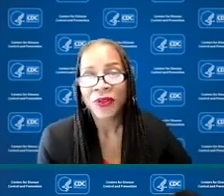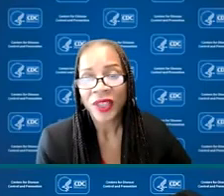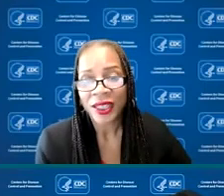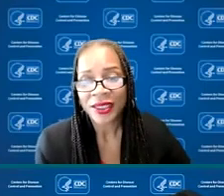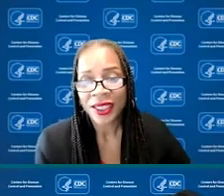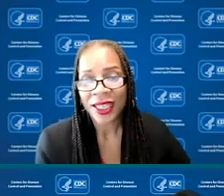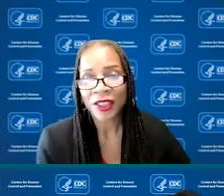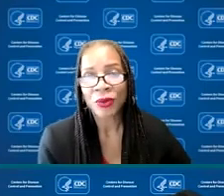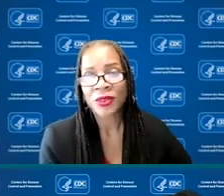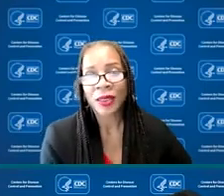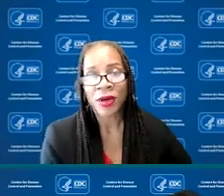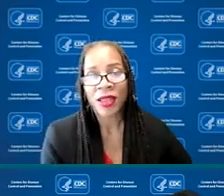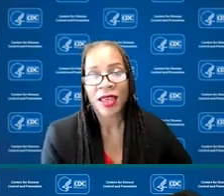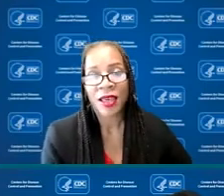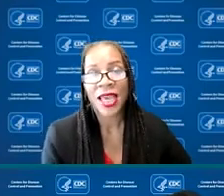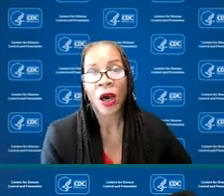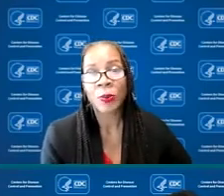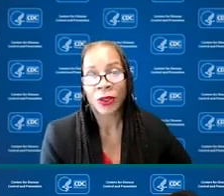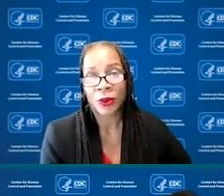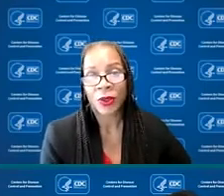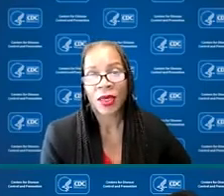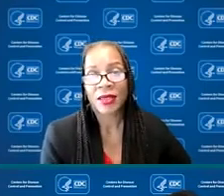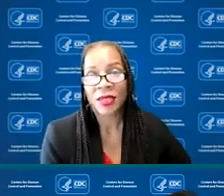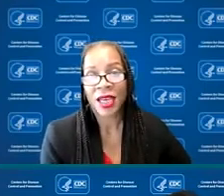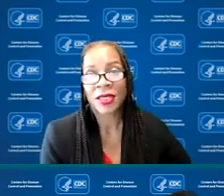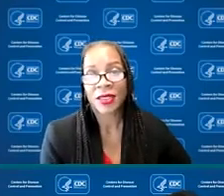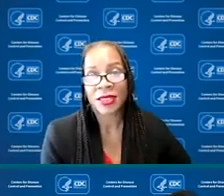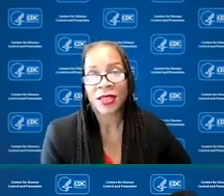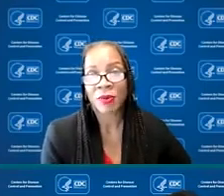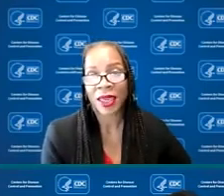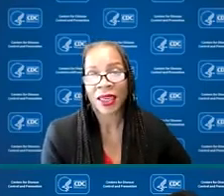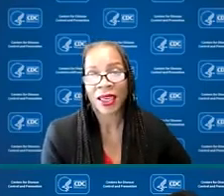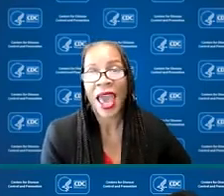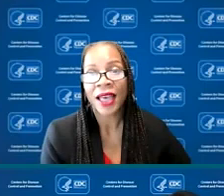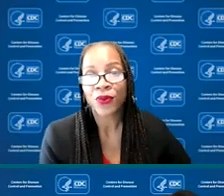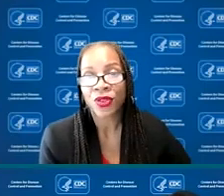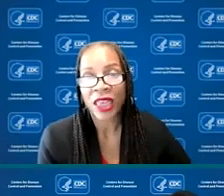and that you rely upon them to help you sometimes in the decision-making. Ask for